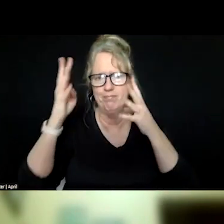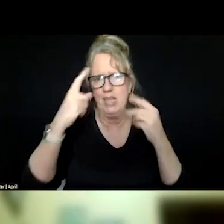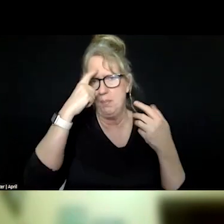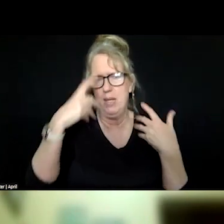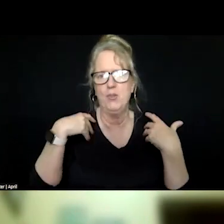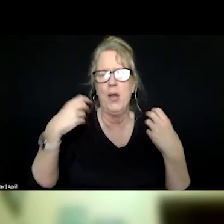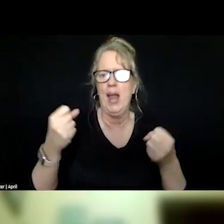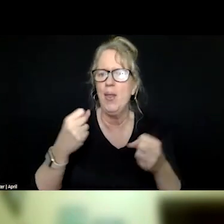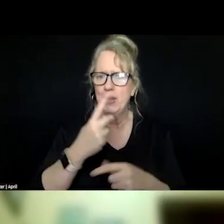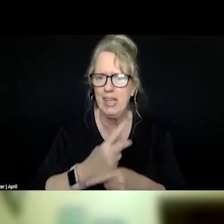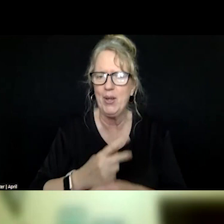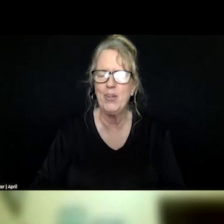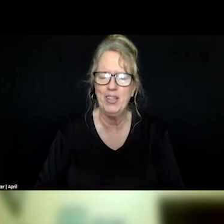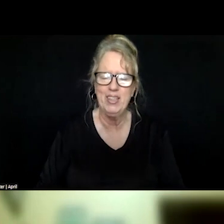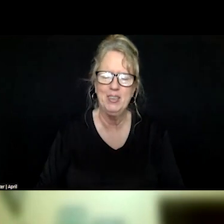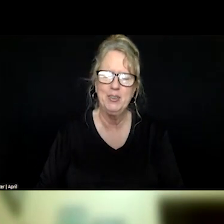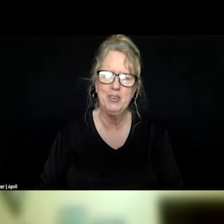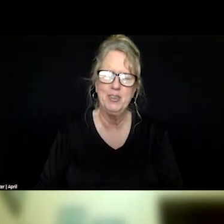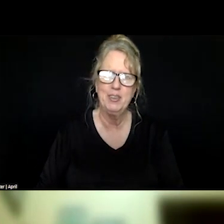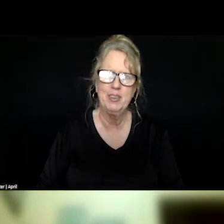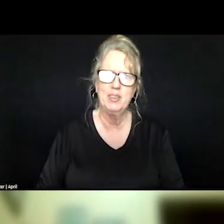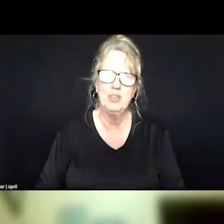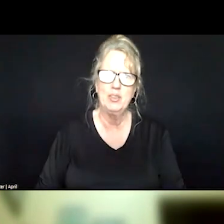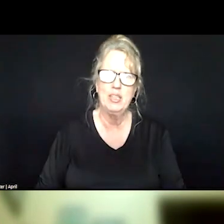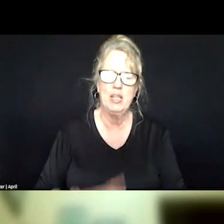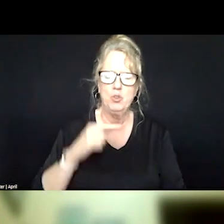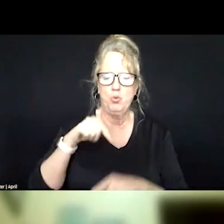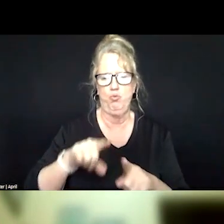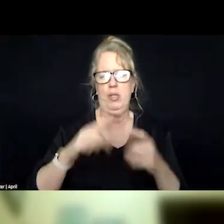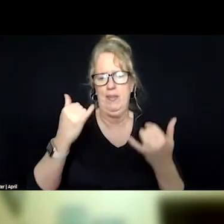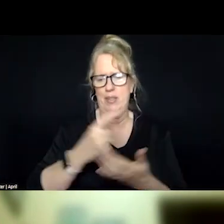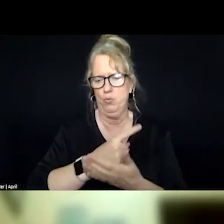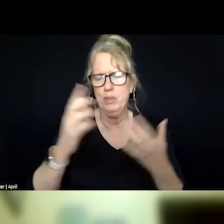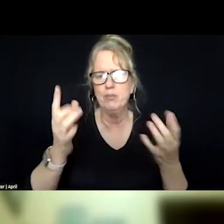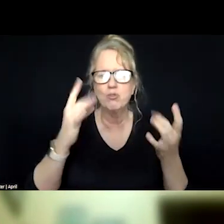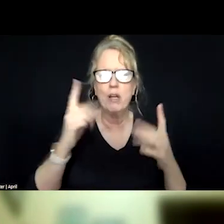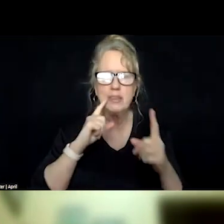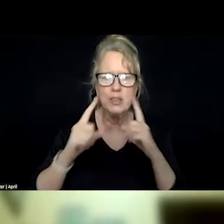THIS WORK IN CRISIS TALK I HAD A CHAT WITH THE CHIEF PSYCHIATRIST